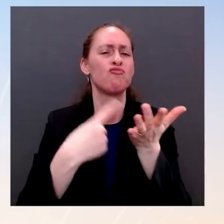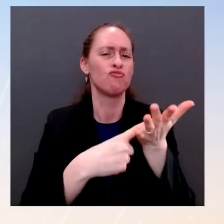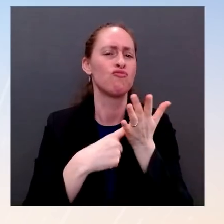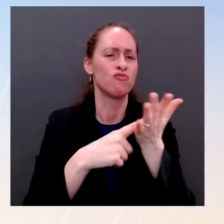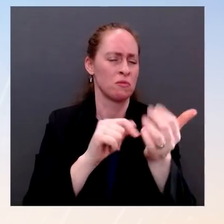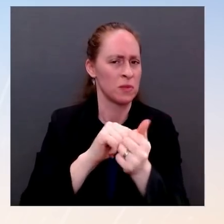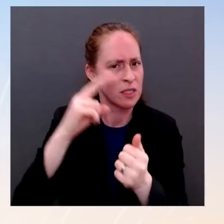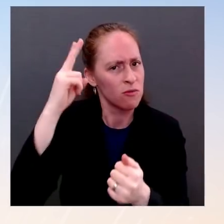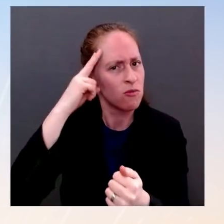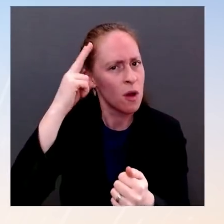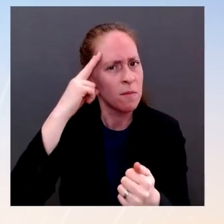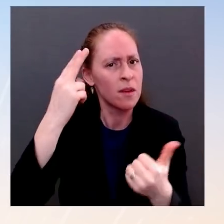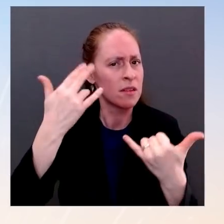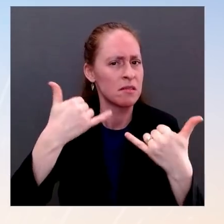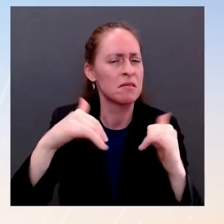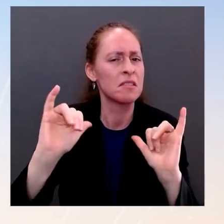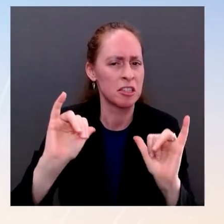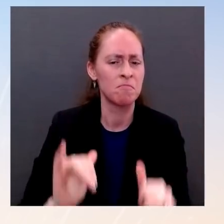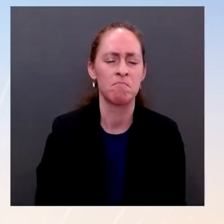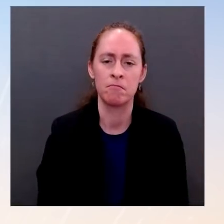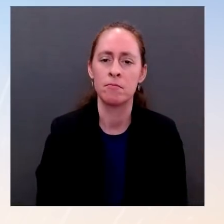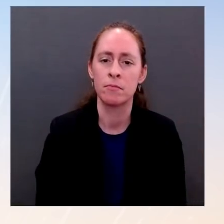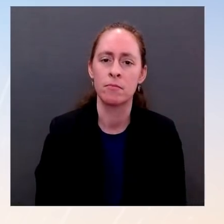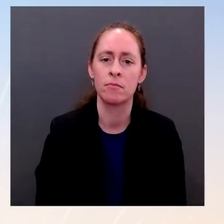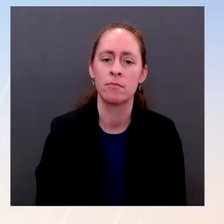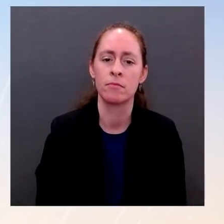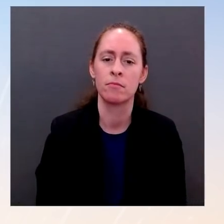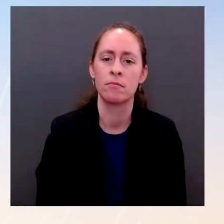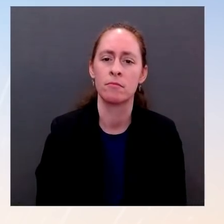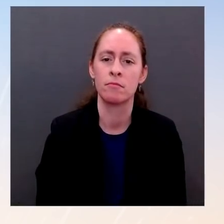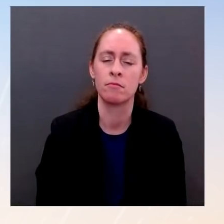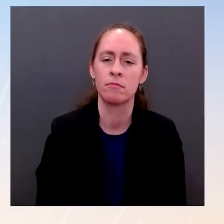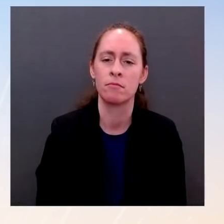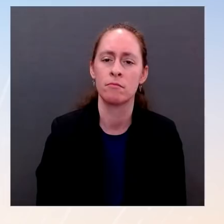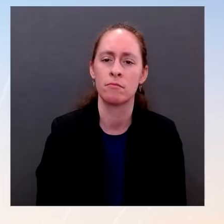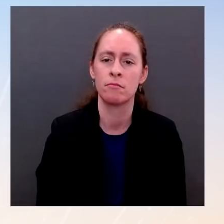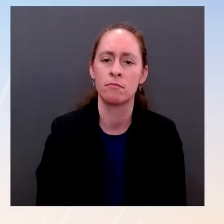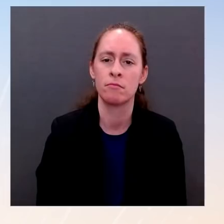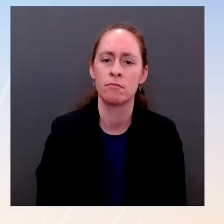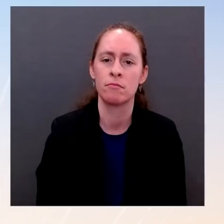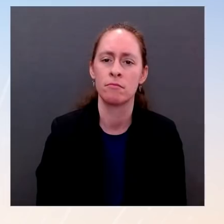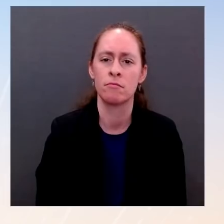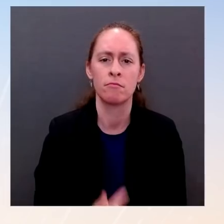to handle any energy market pressures that could arise. Go ahead. The Press: Thank you, Jen.